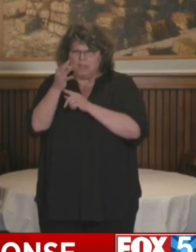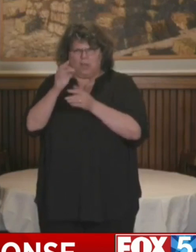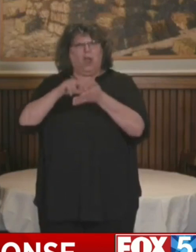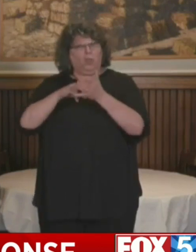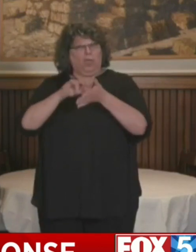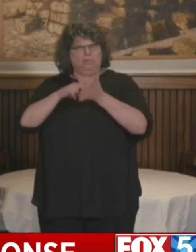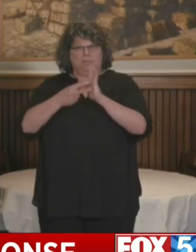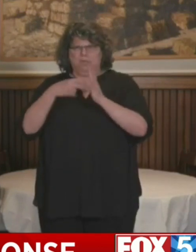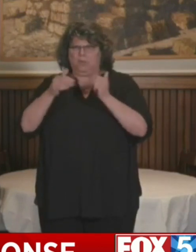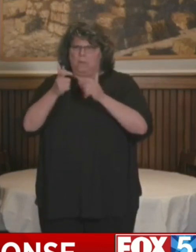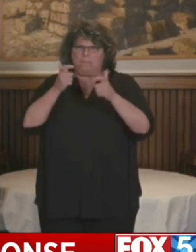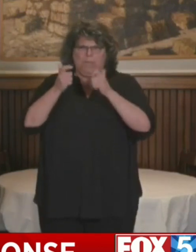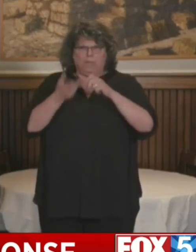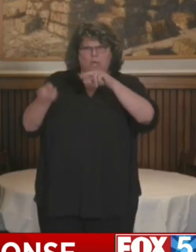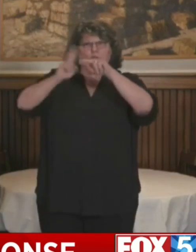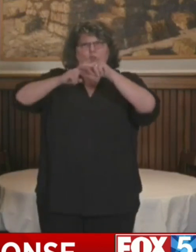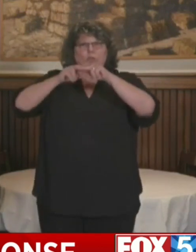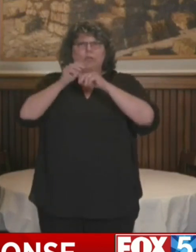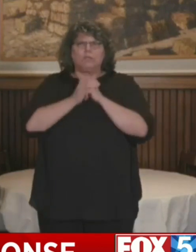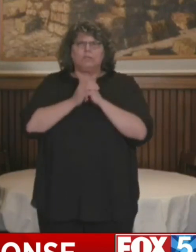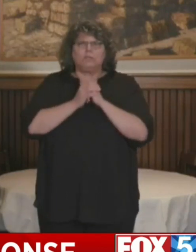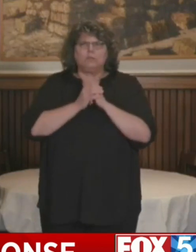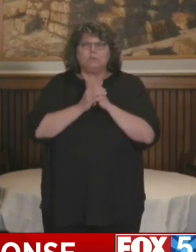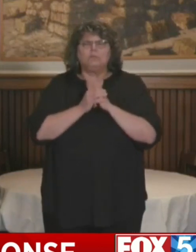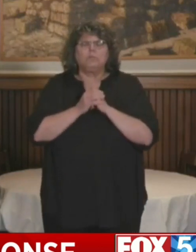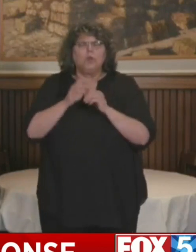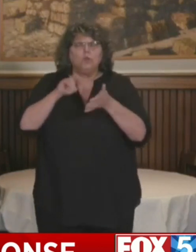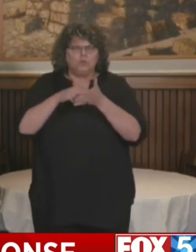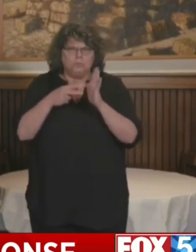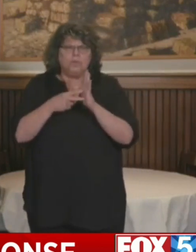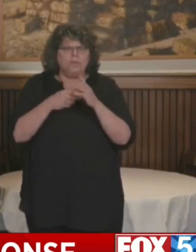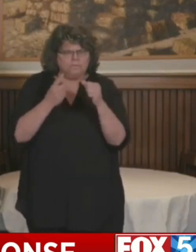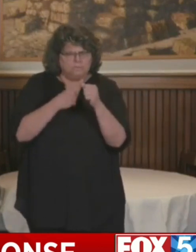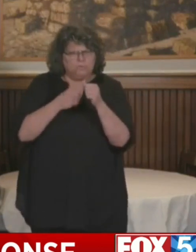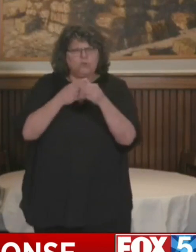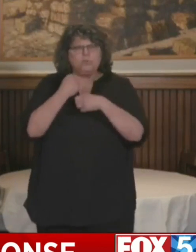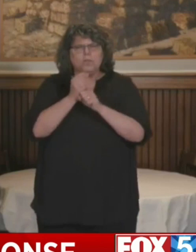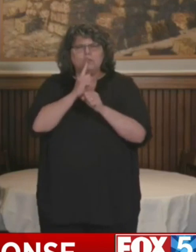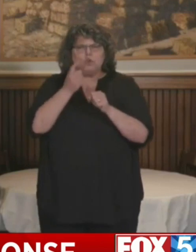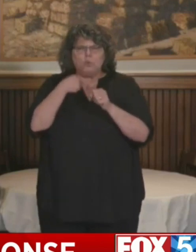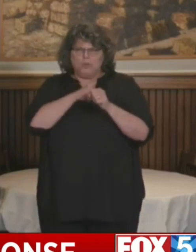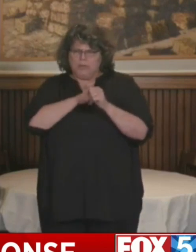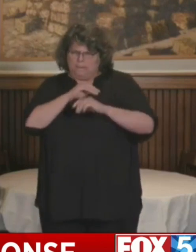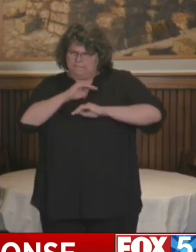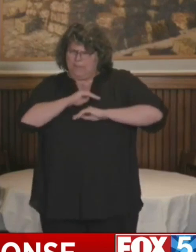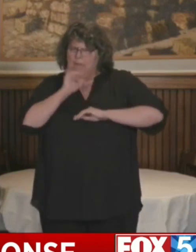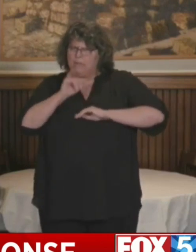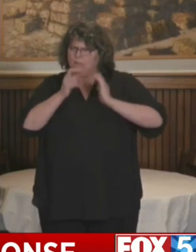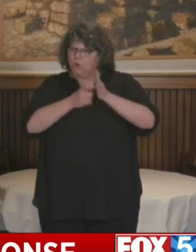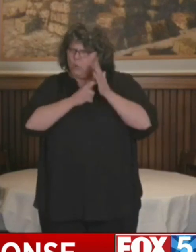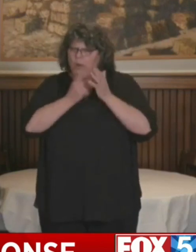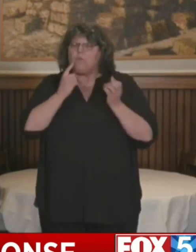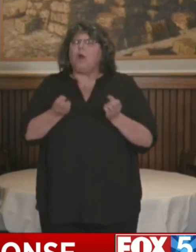ADDITION OF ONE OR 2 PEOPLE HOSPITALIZED WITH COVID-19 WOULD REPRESENT A QUITE LARGE